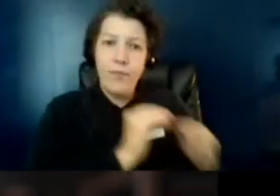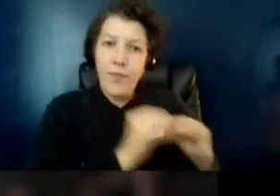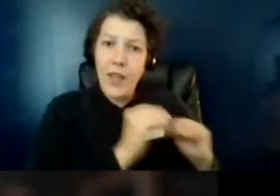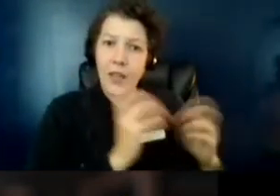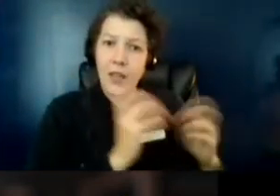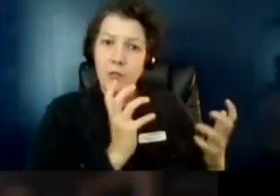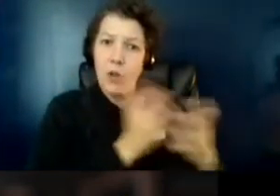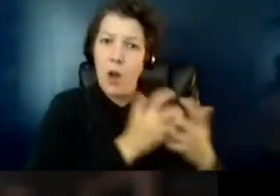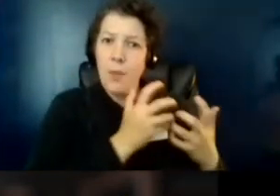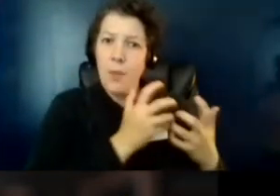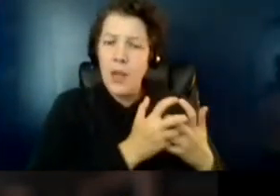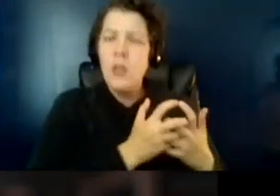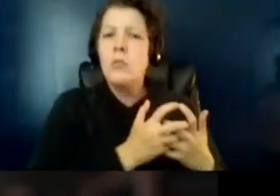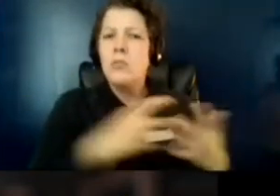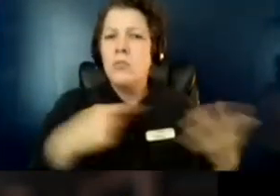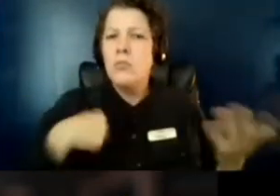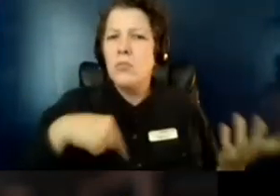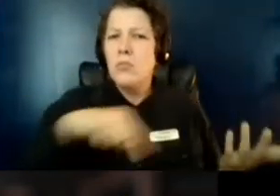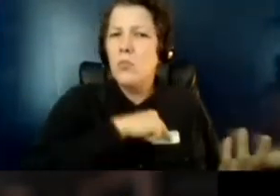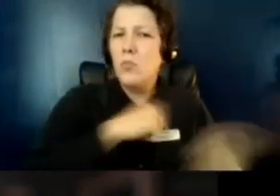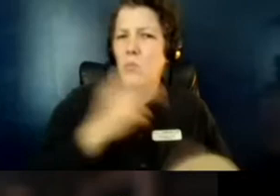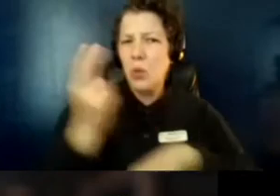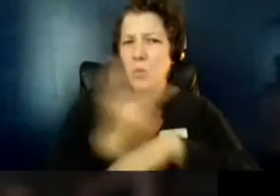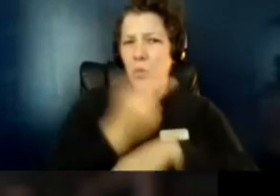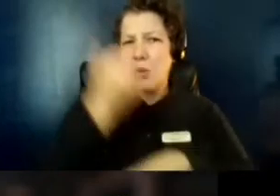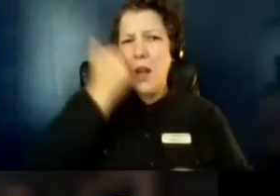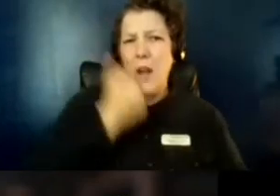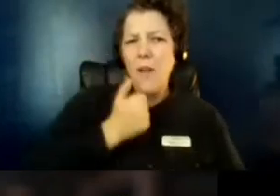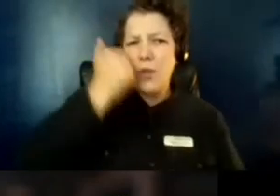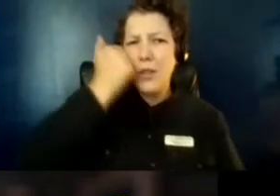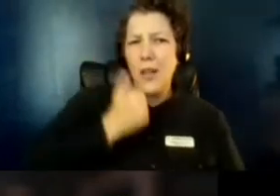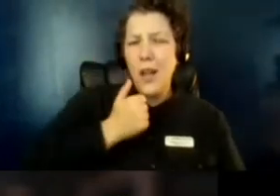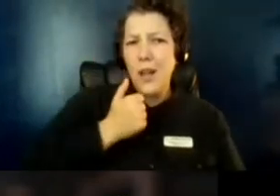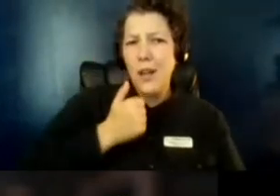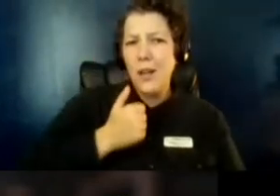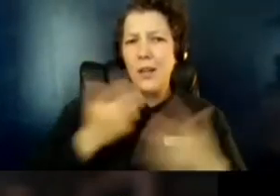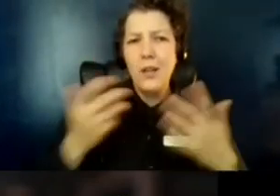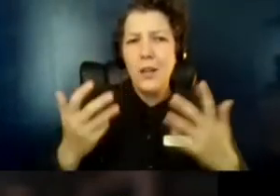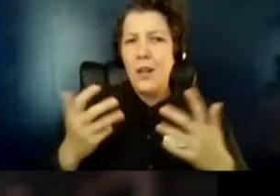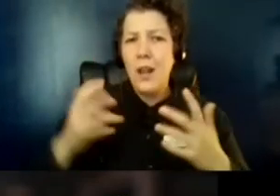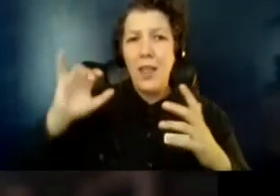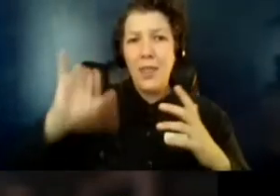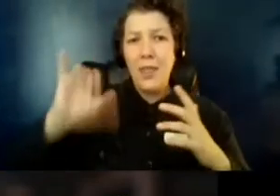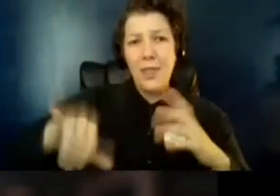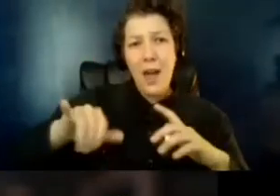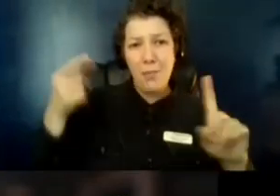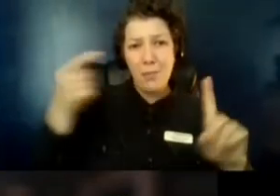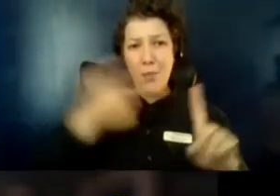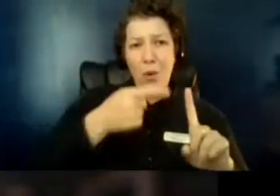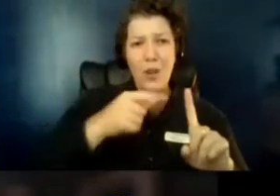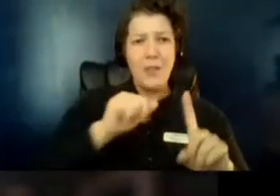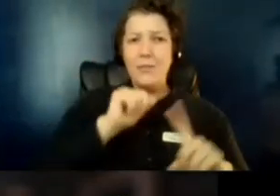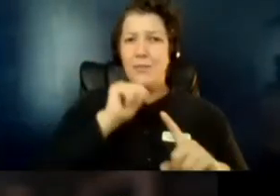that we have to conform to an average. We have to meet that. What we're doing is we're